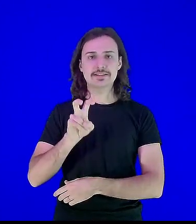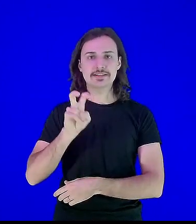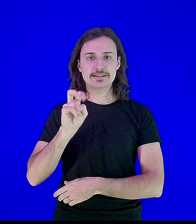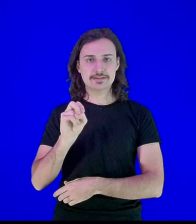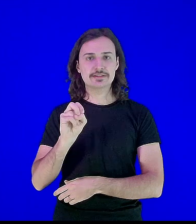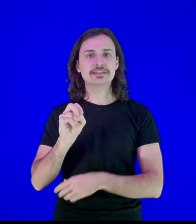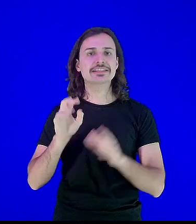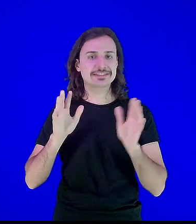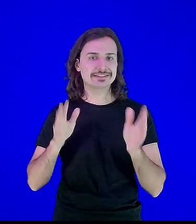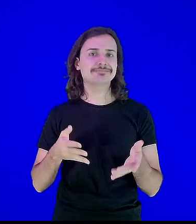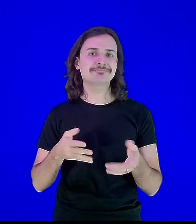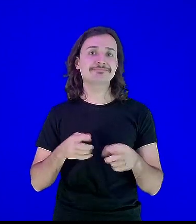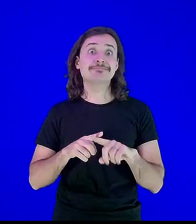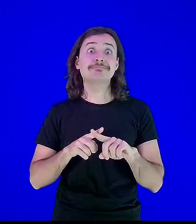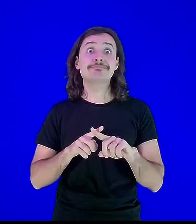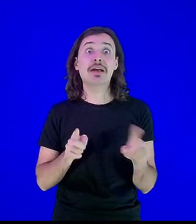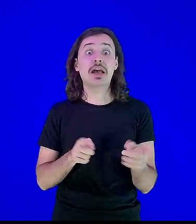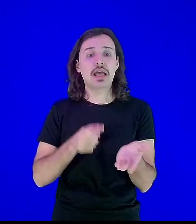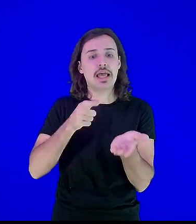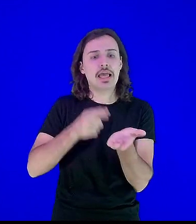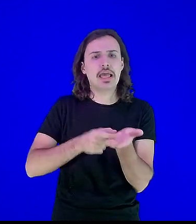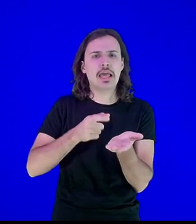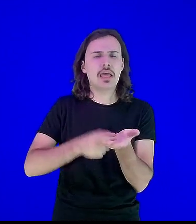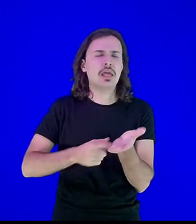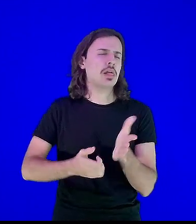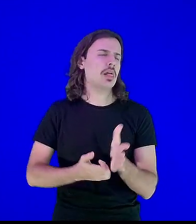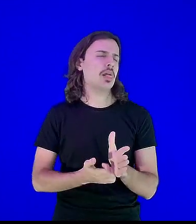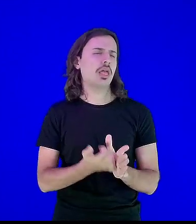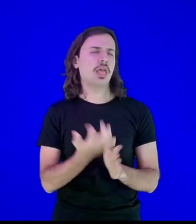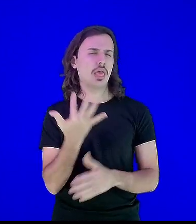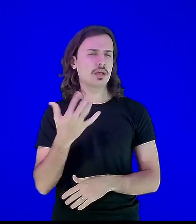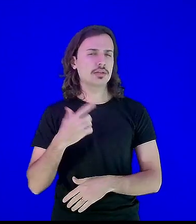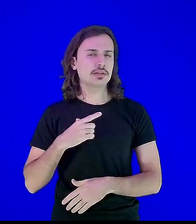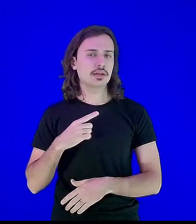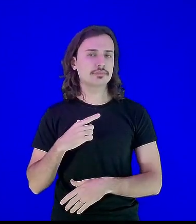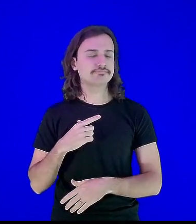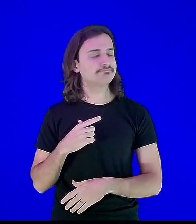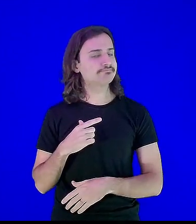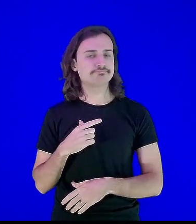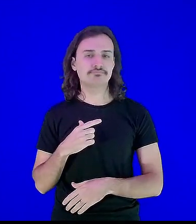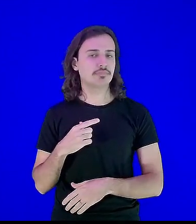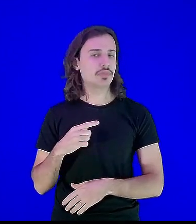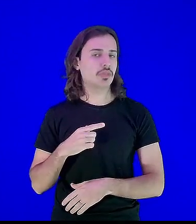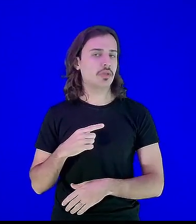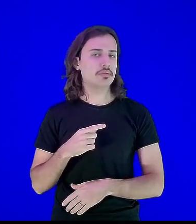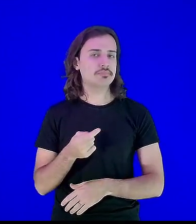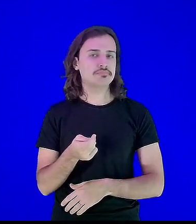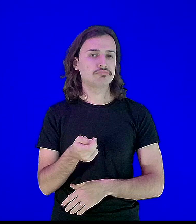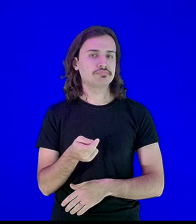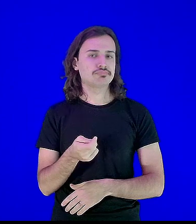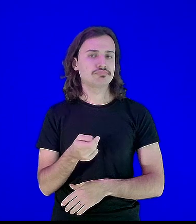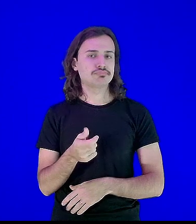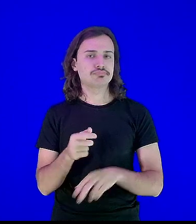which means it doesn't have that many designs for us to look at to copy or try to improve